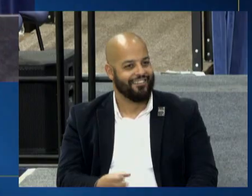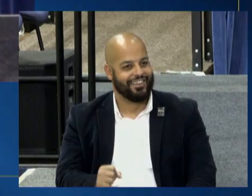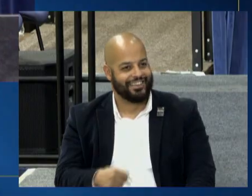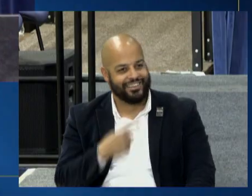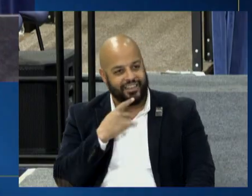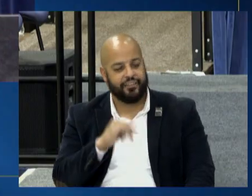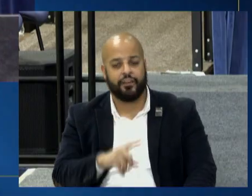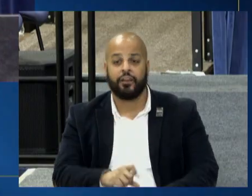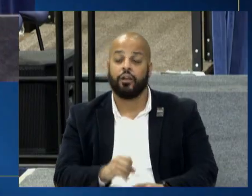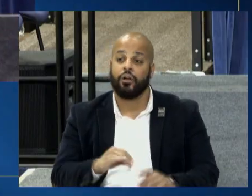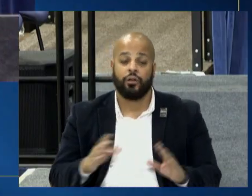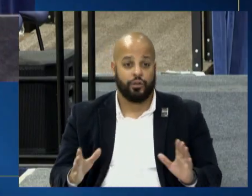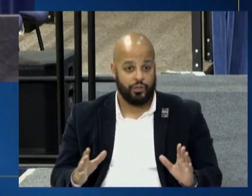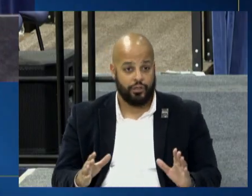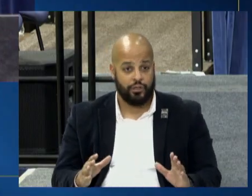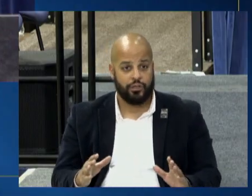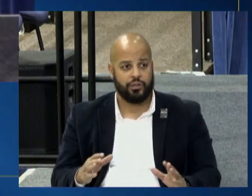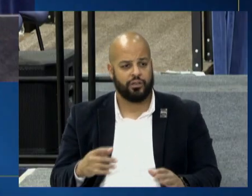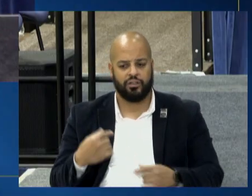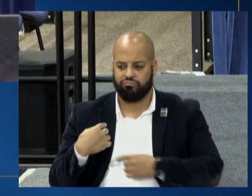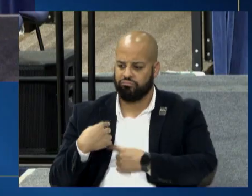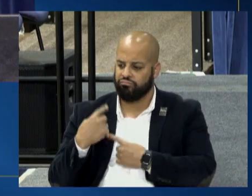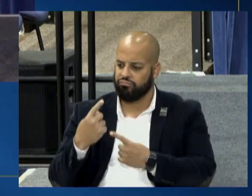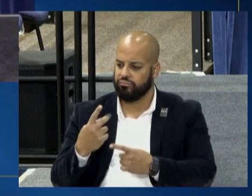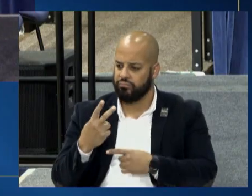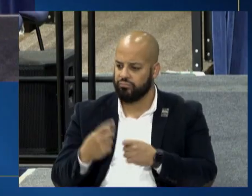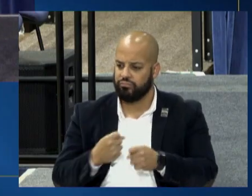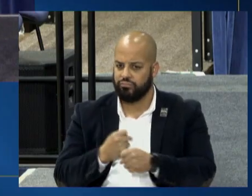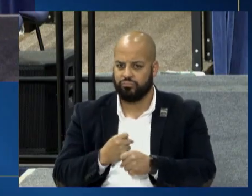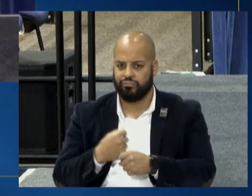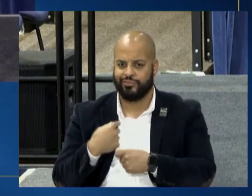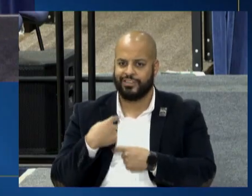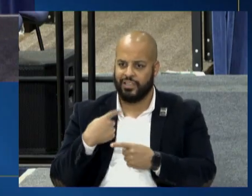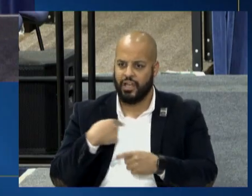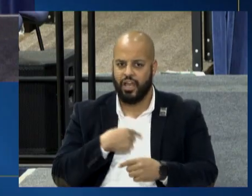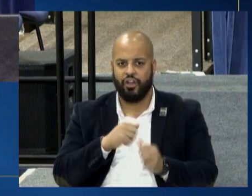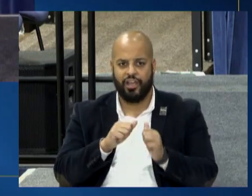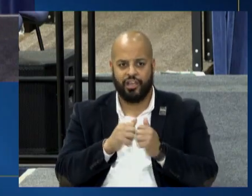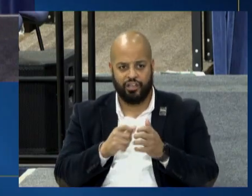Stephen Konya: So, it's been about two years since ARPA-H was launched. Has everybody here